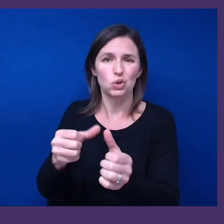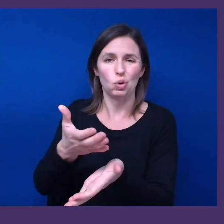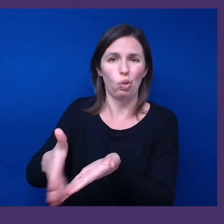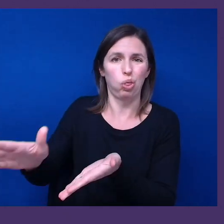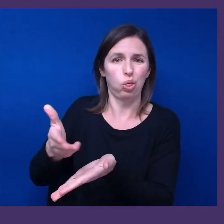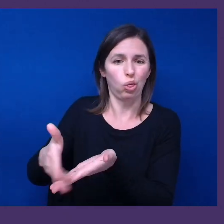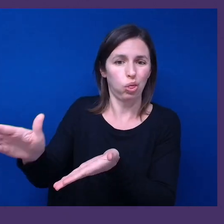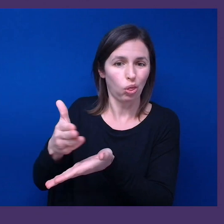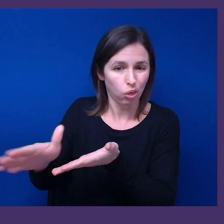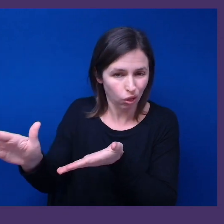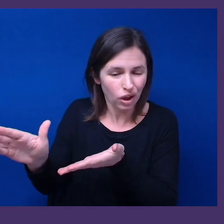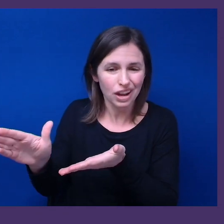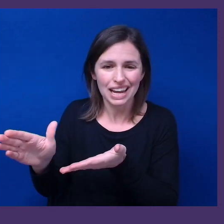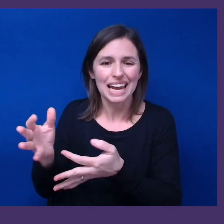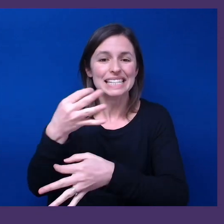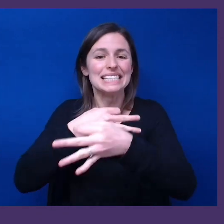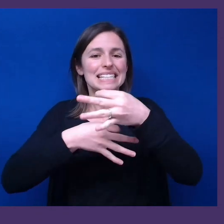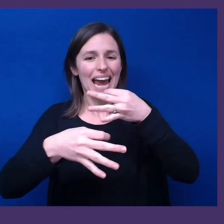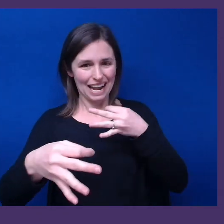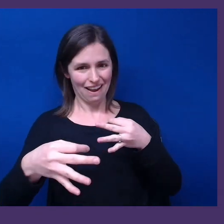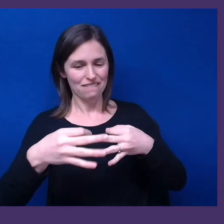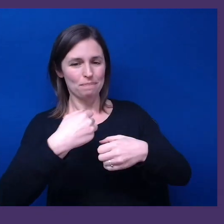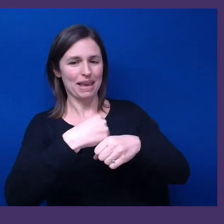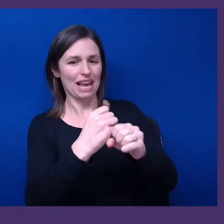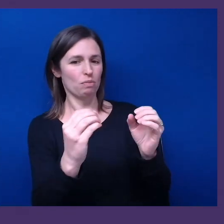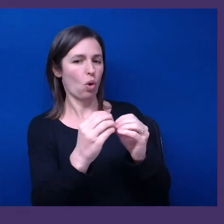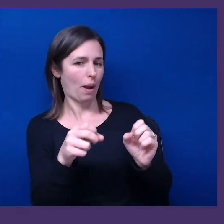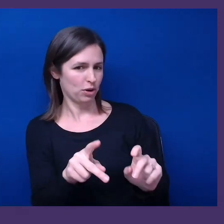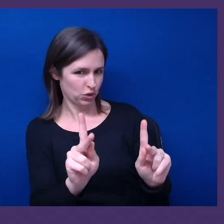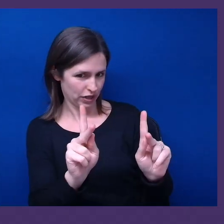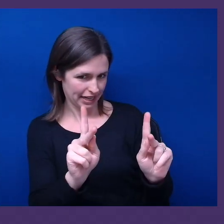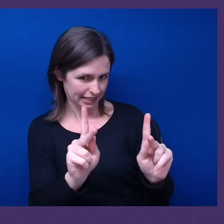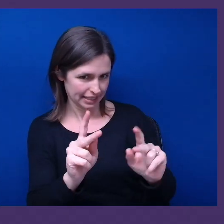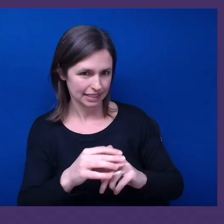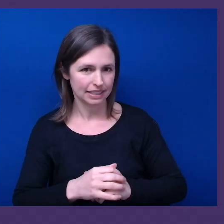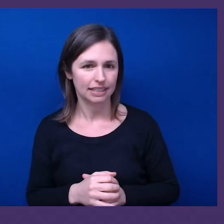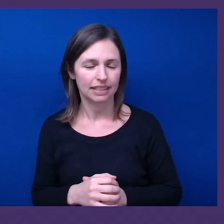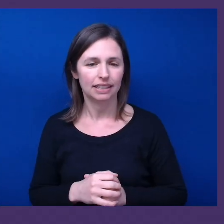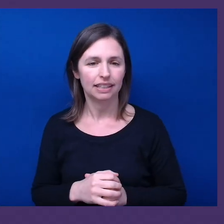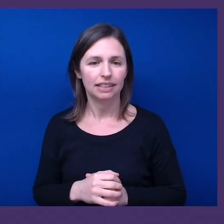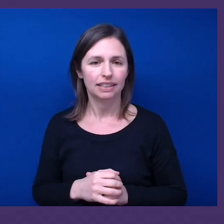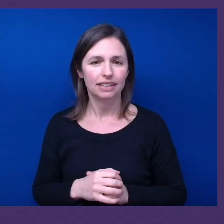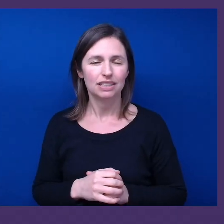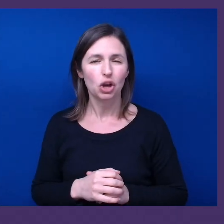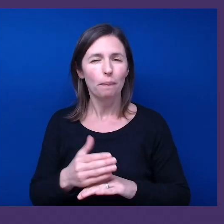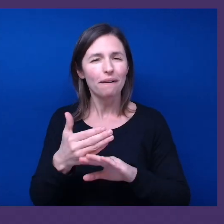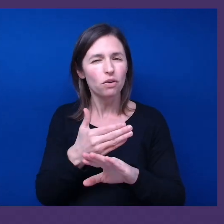So, before we jump into solutions, here are some examples of AI exclusion risks.